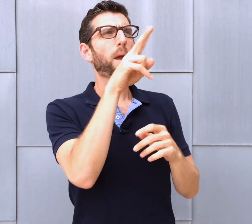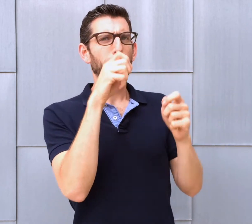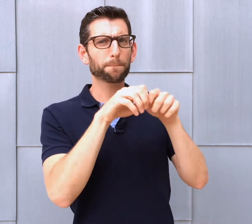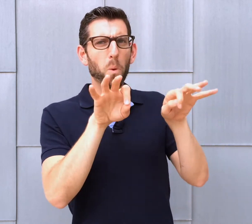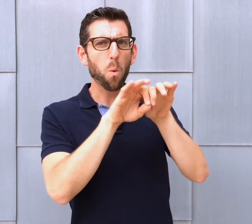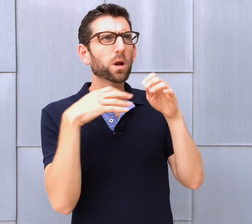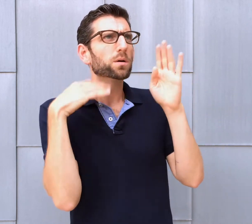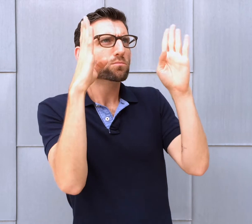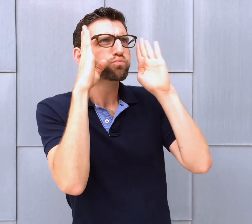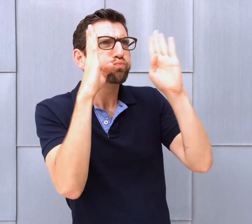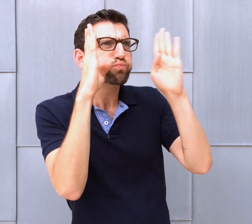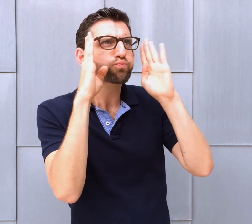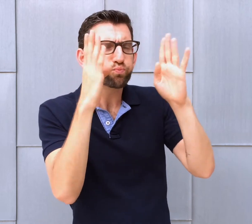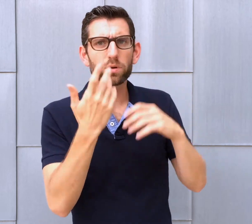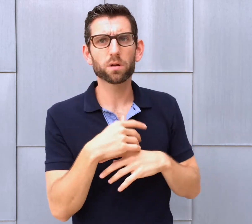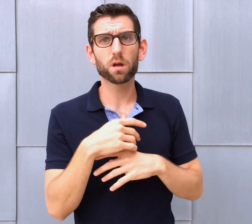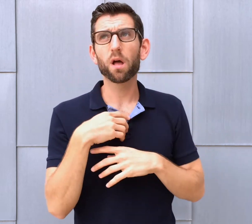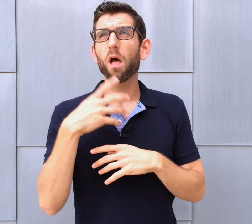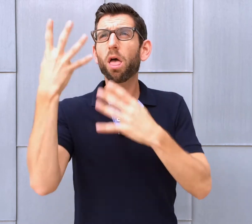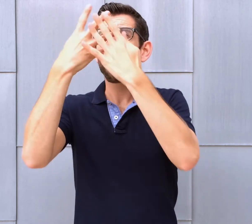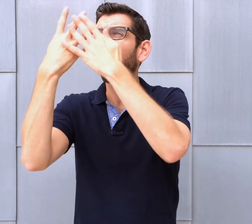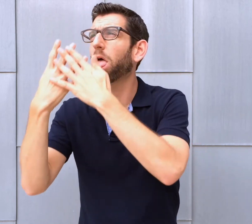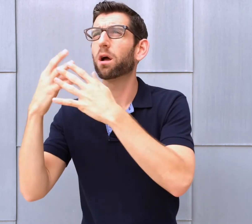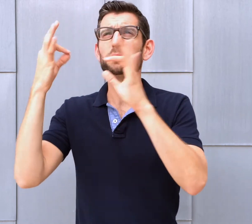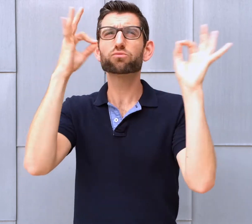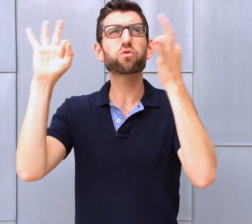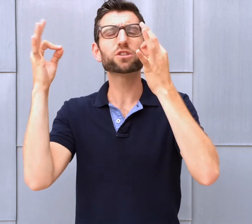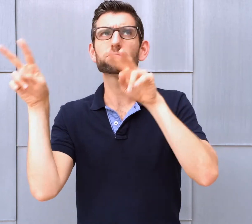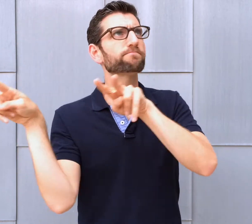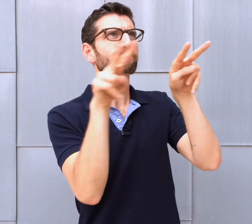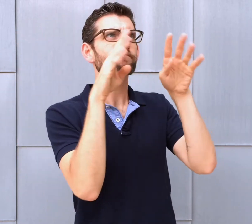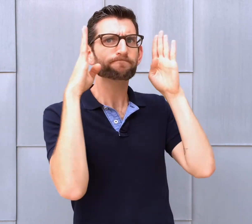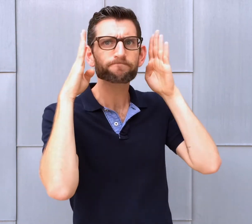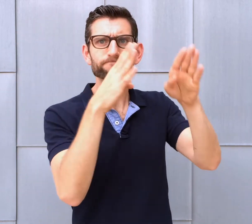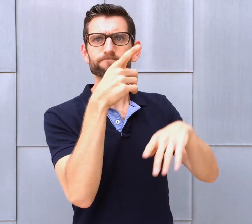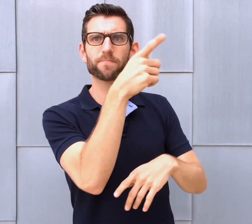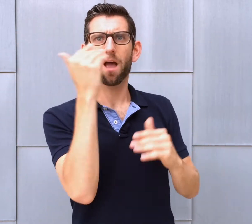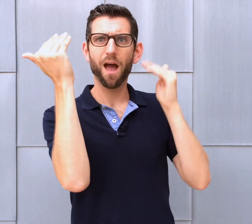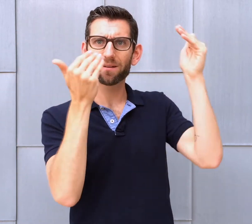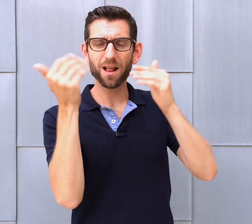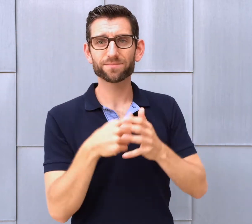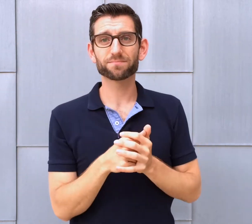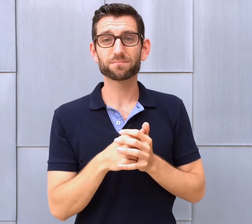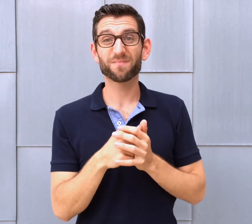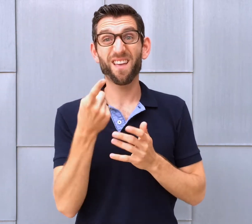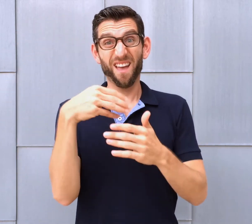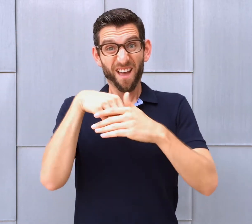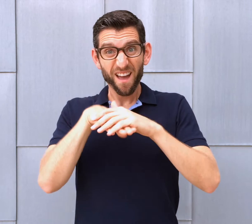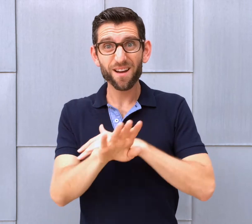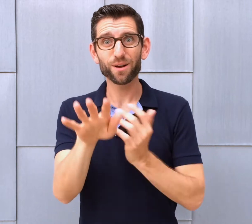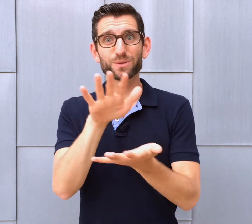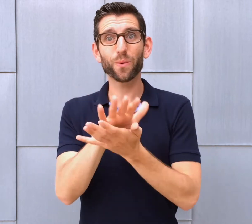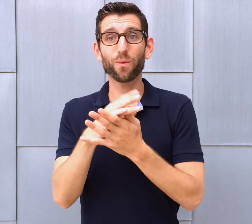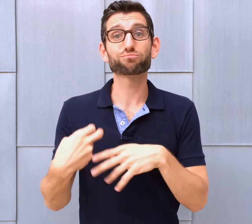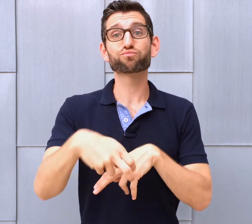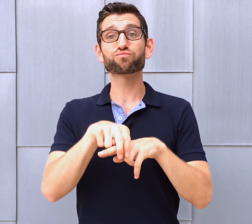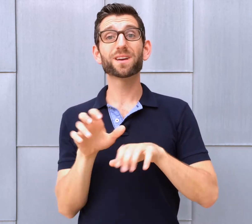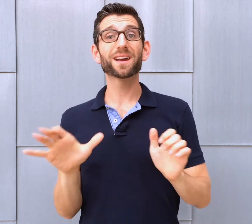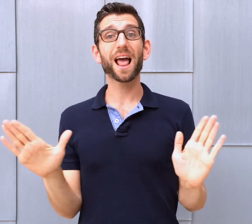and they know it's important to look at adults. They also learn how to filter out visually distracting information and keep their focus on adults. Then when they start school, and they're sitting in the classroom,